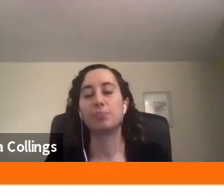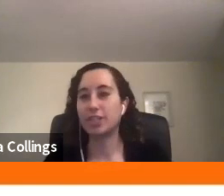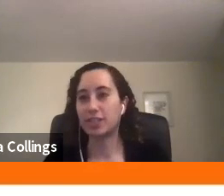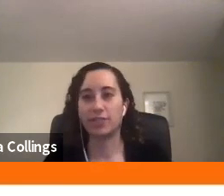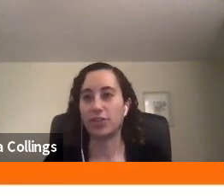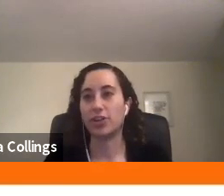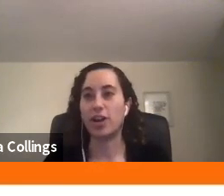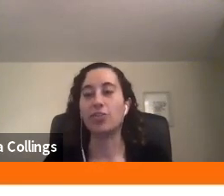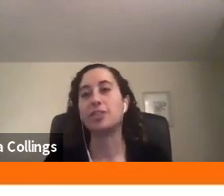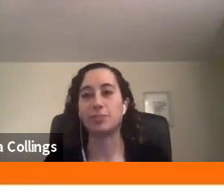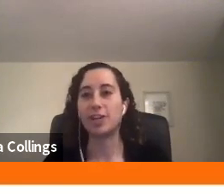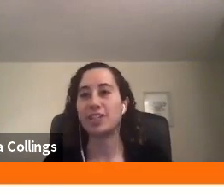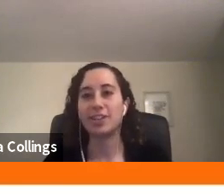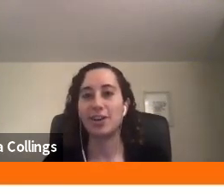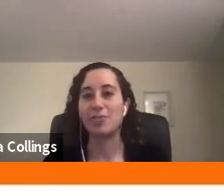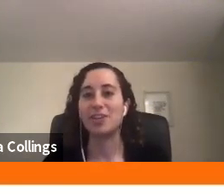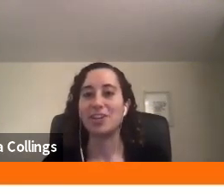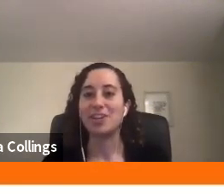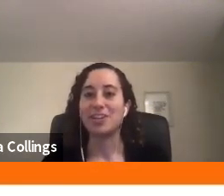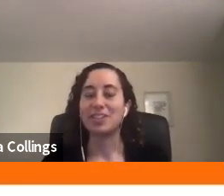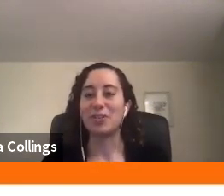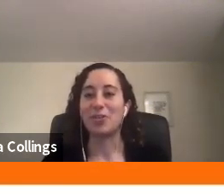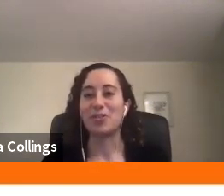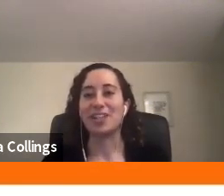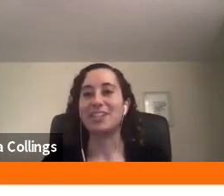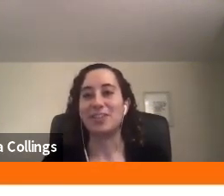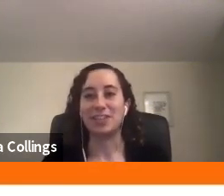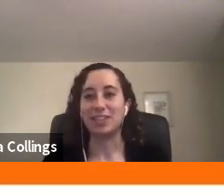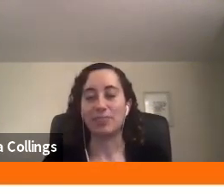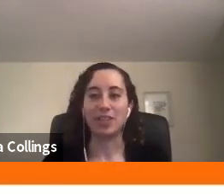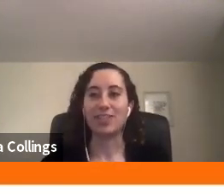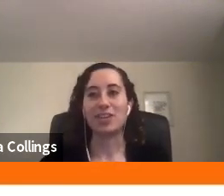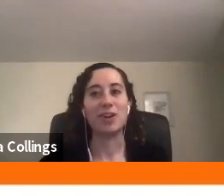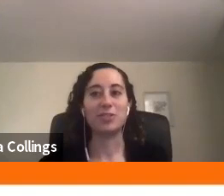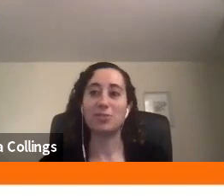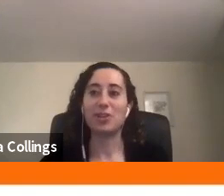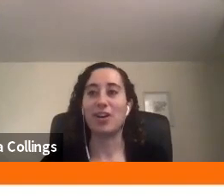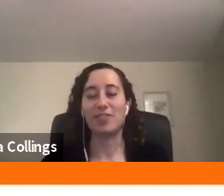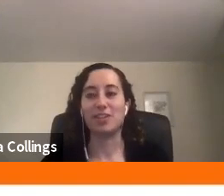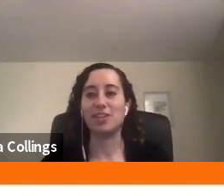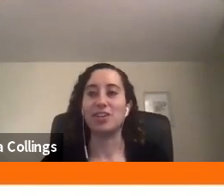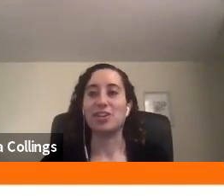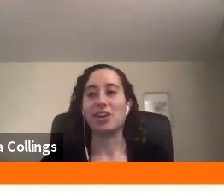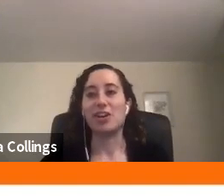disorder looks like is really getting recognized and getting help. Which leads to further health disparities .